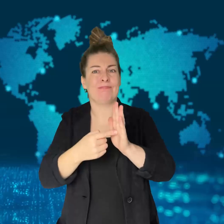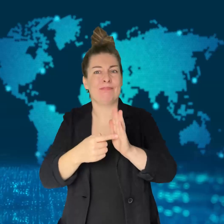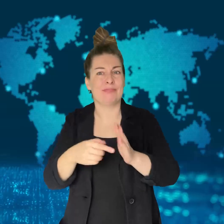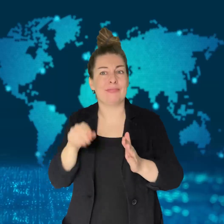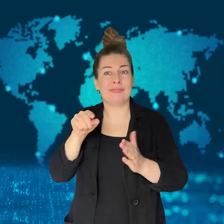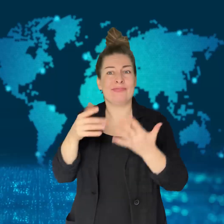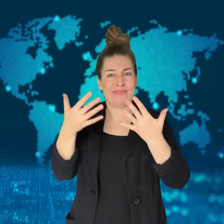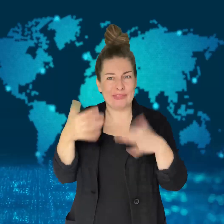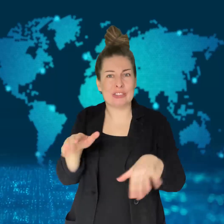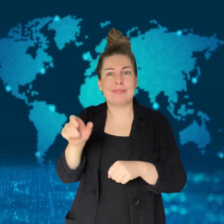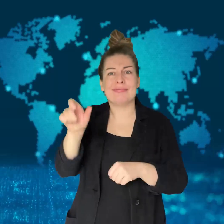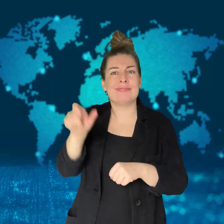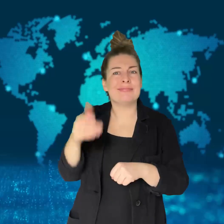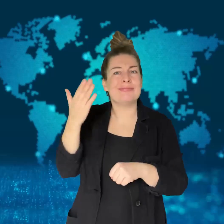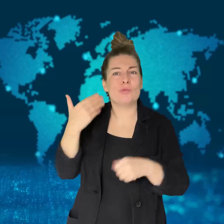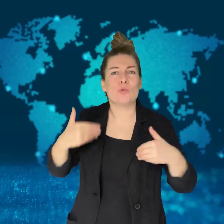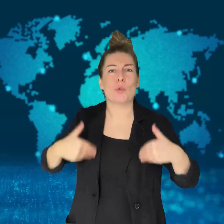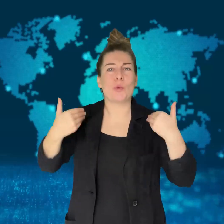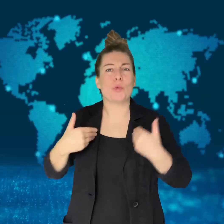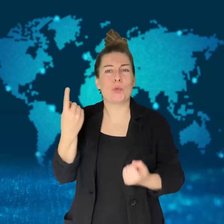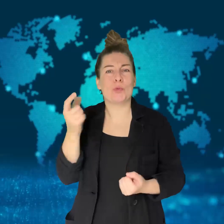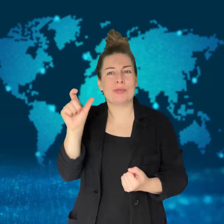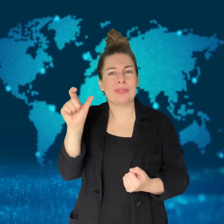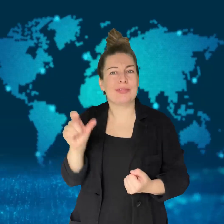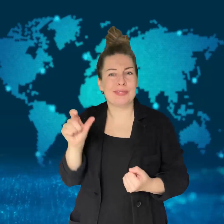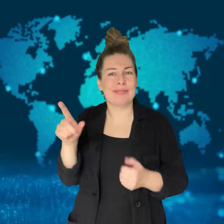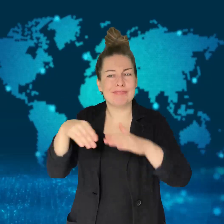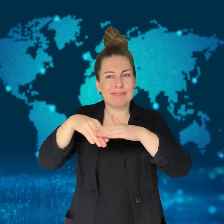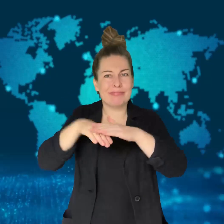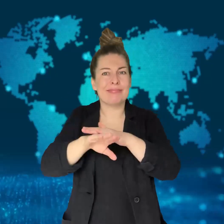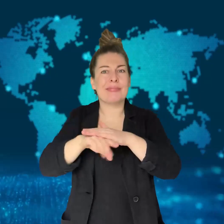She had allegedly violated hijab rules.